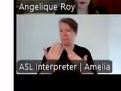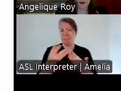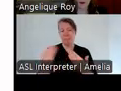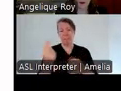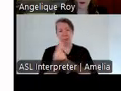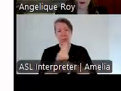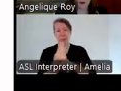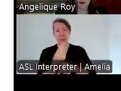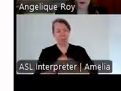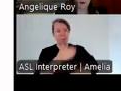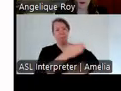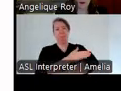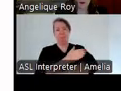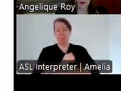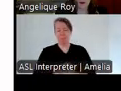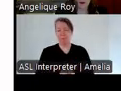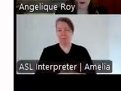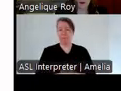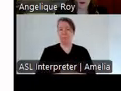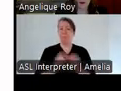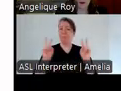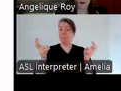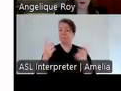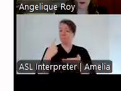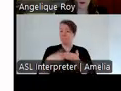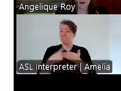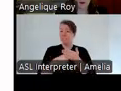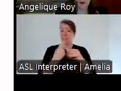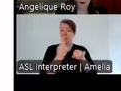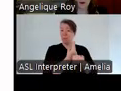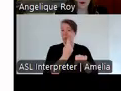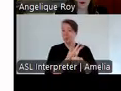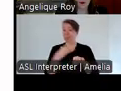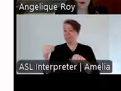conversations about usability and accessibility have also sparked other discussions about how